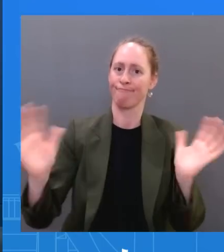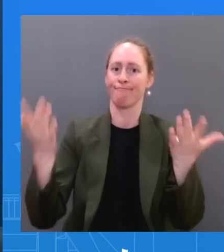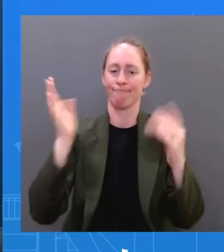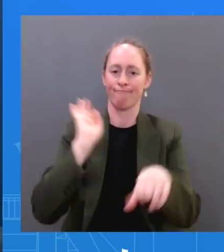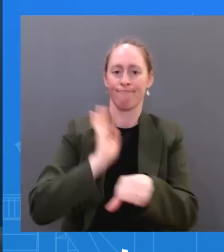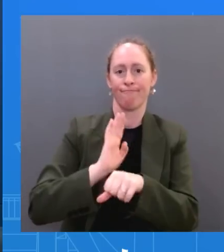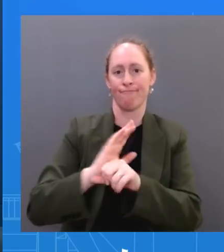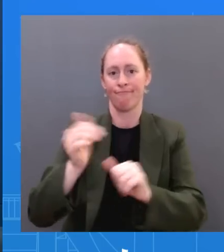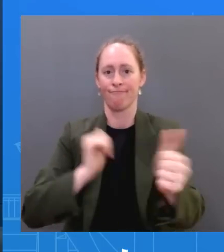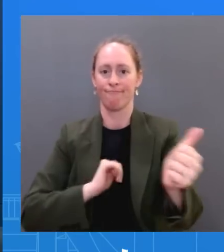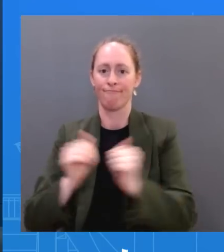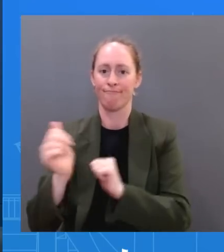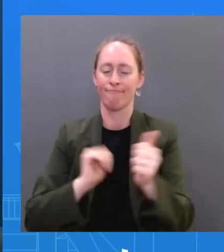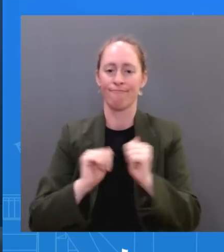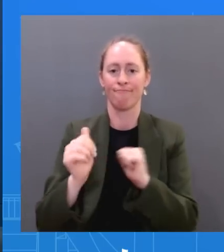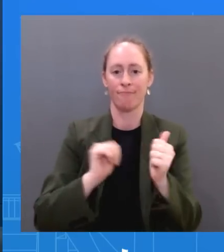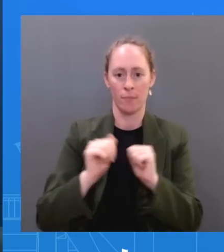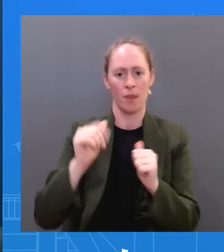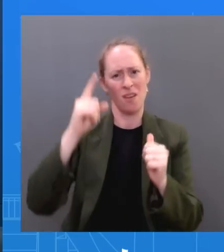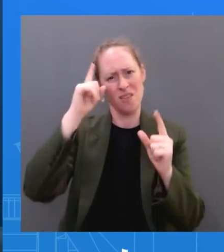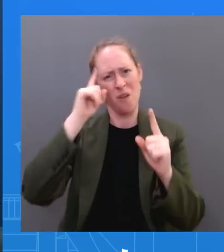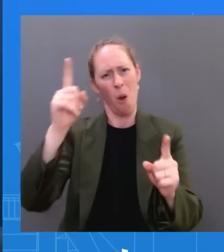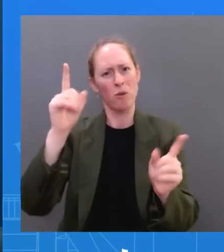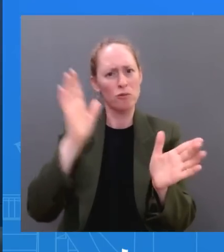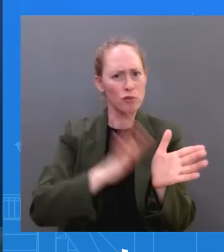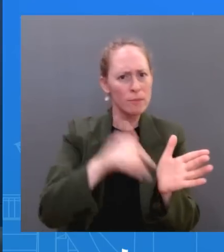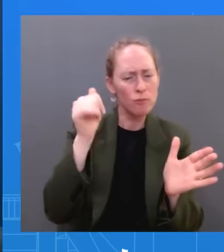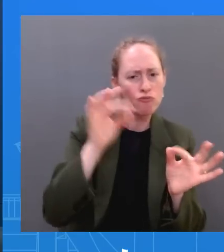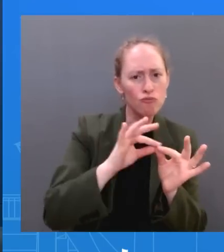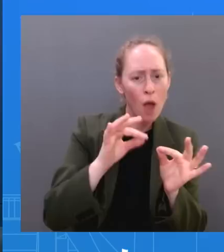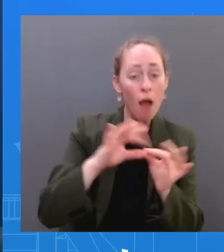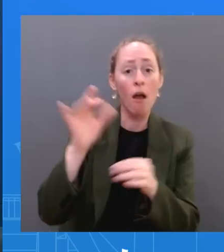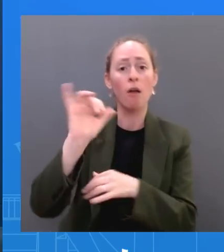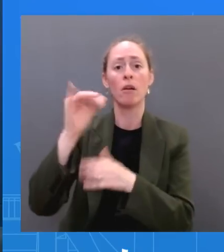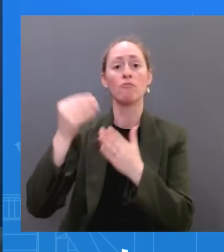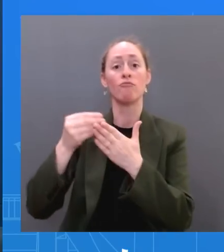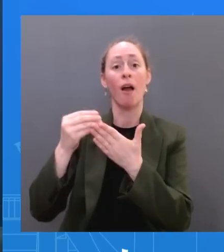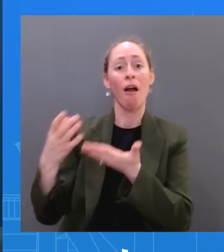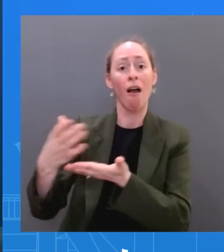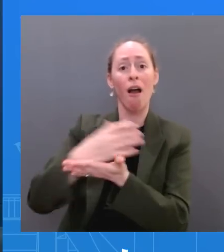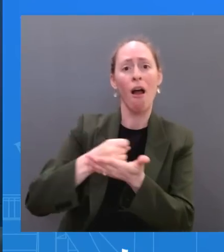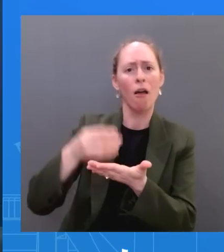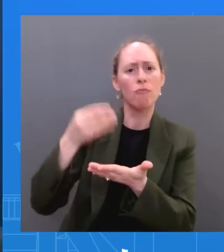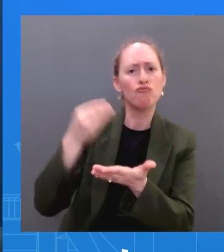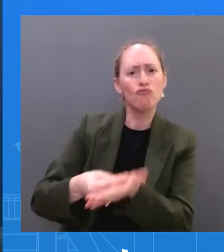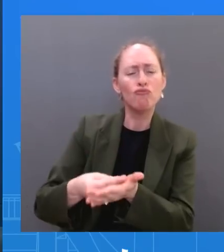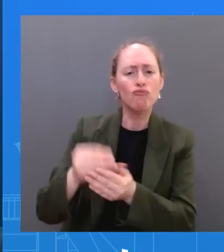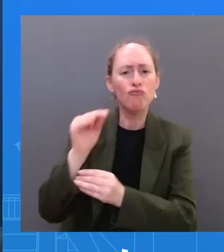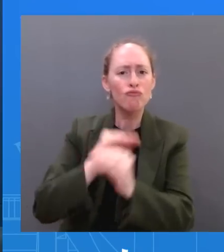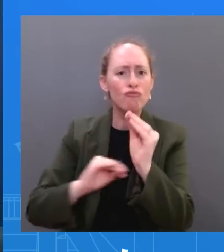and encourage innovation. And one year in, we're extraordinarily proud of the progress we've made.